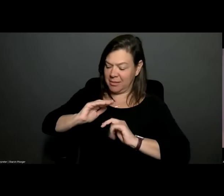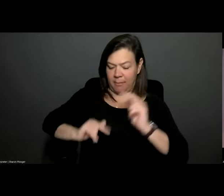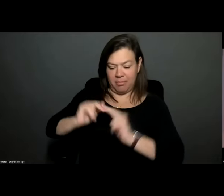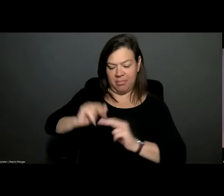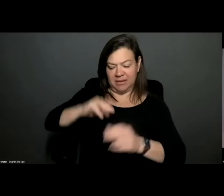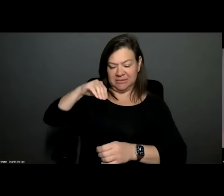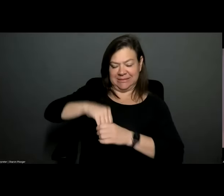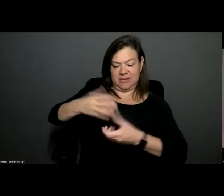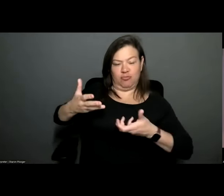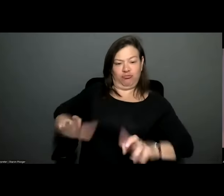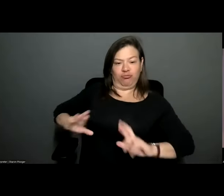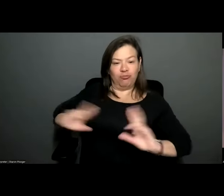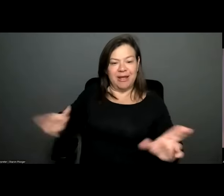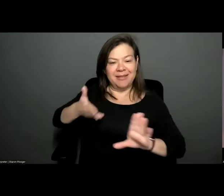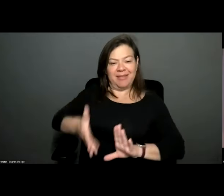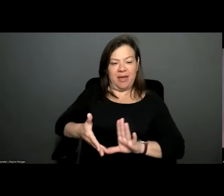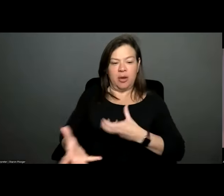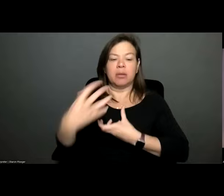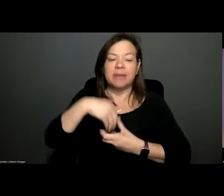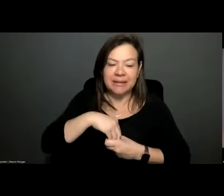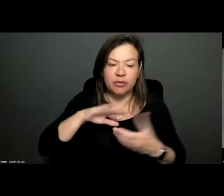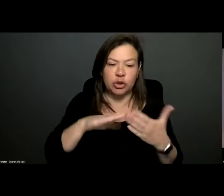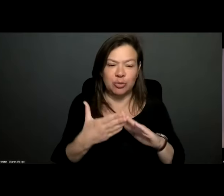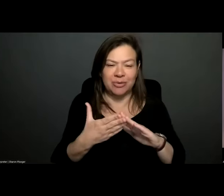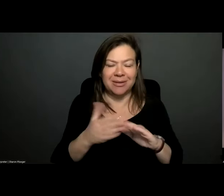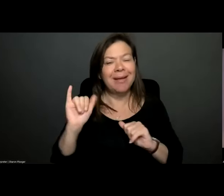And I think that very much relates to joy.